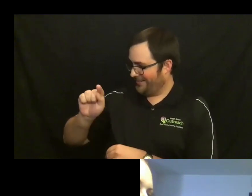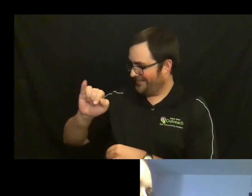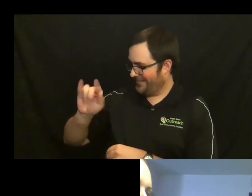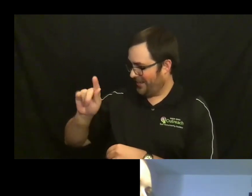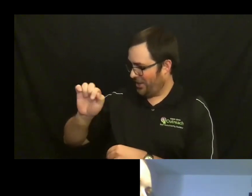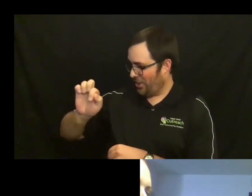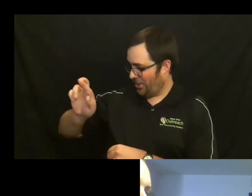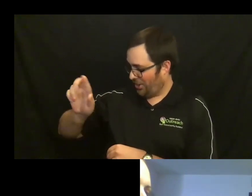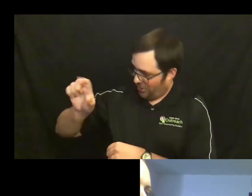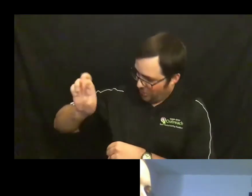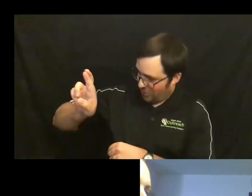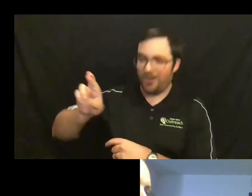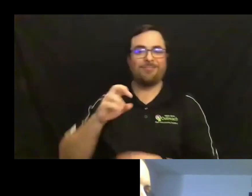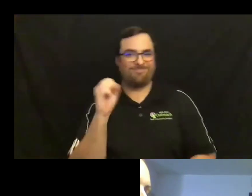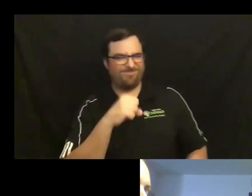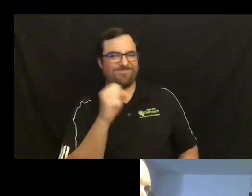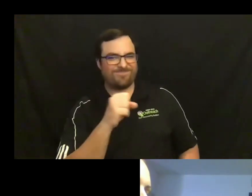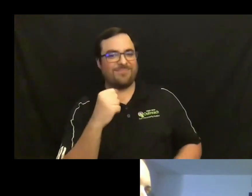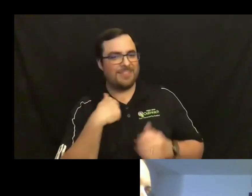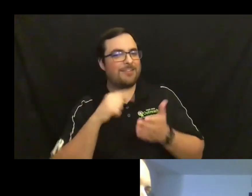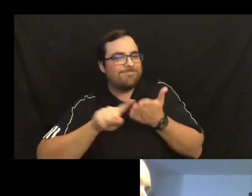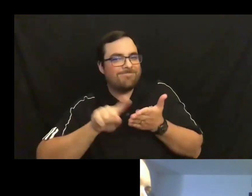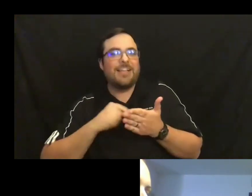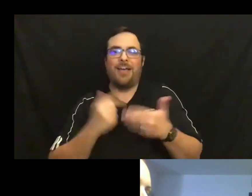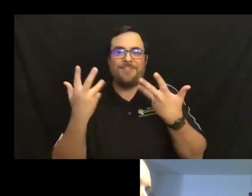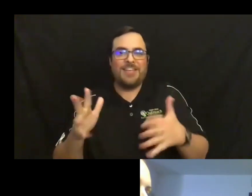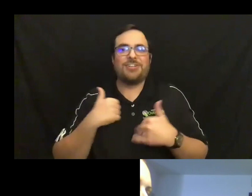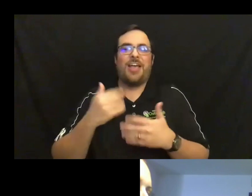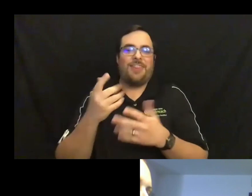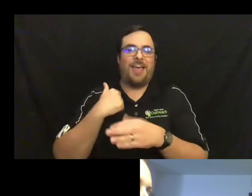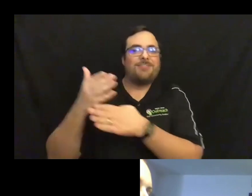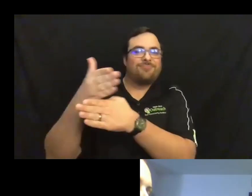And maybe I was thinking I'd want to tell jokes to my family that Mr. Stigler says